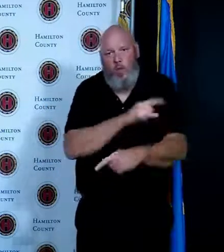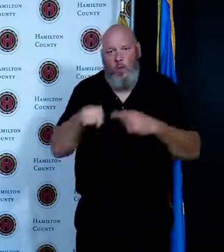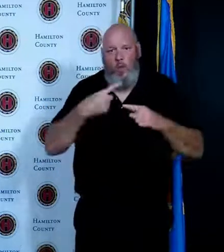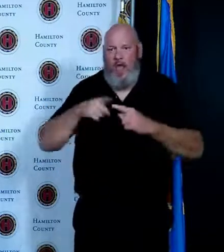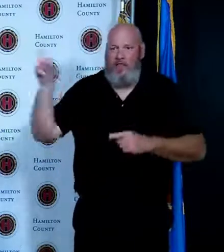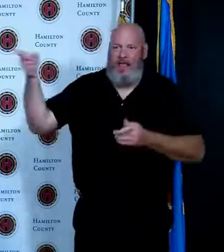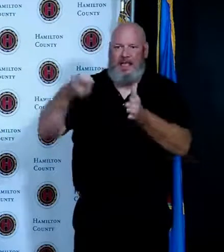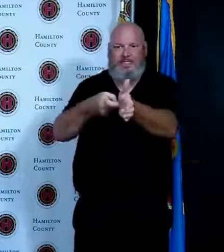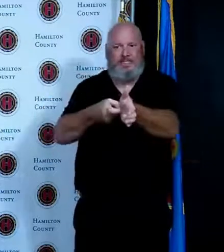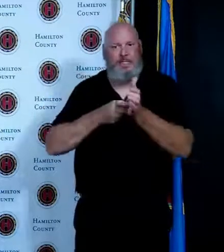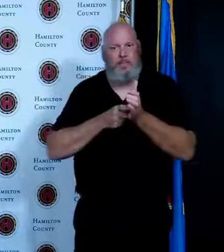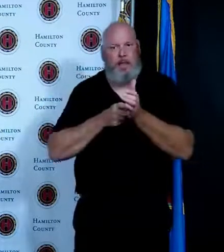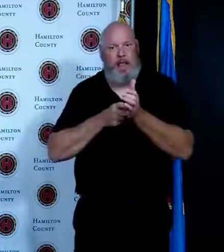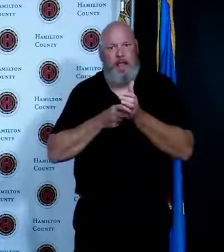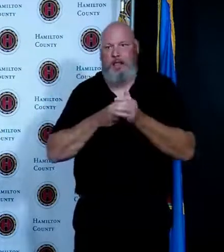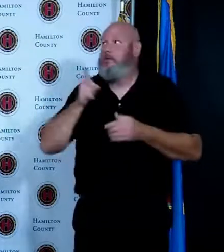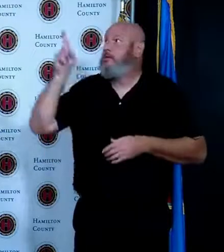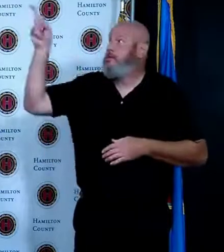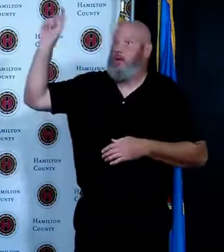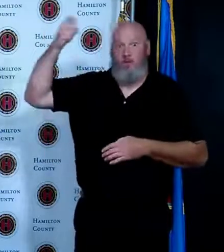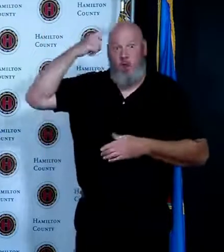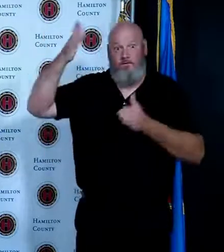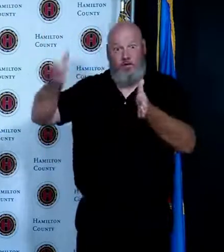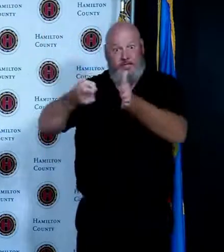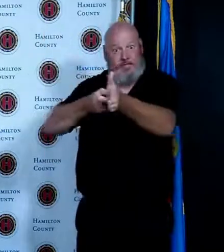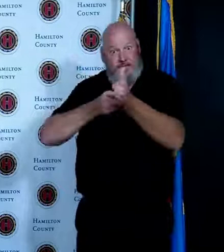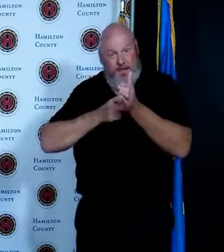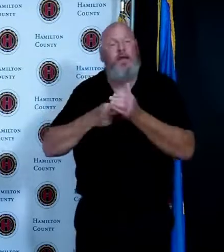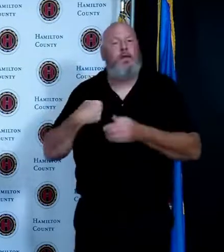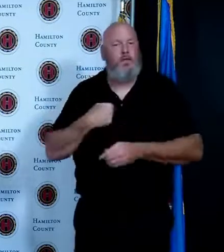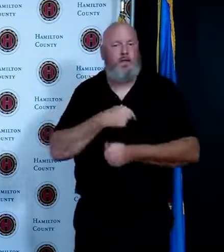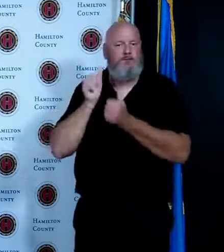watching very closely that that order goes into effect today at 6 p.m. and